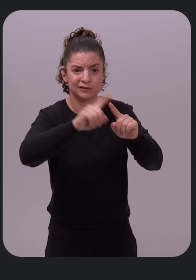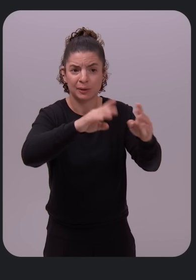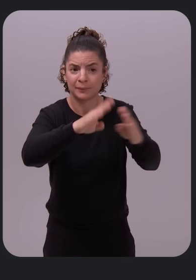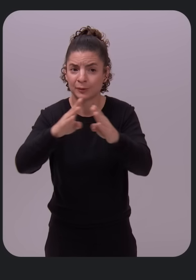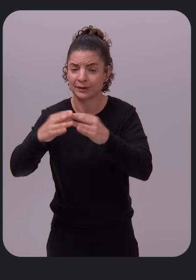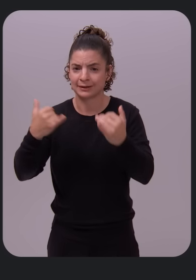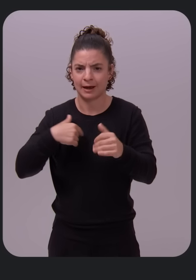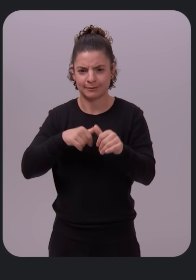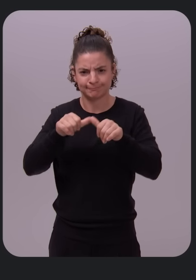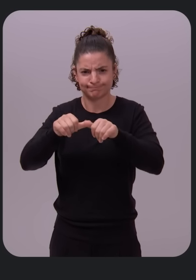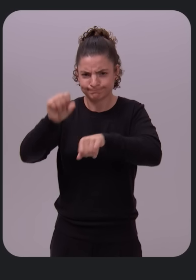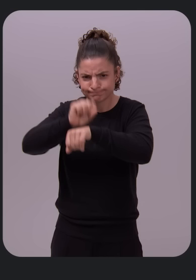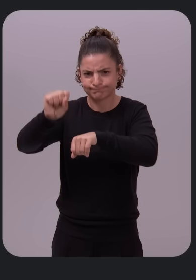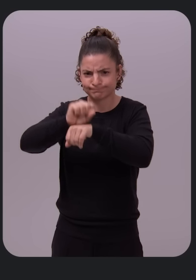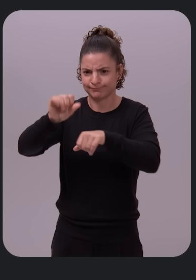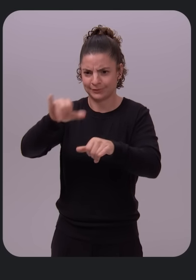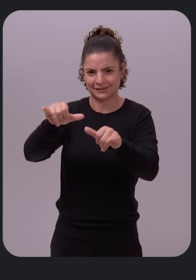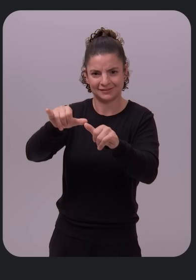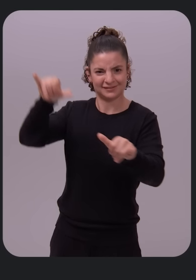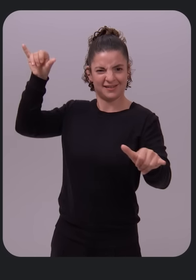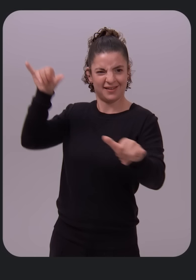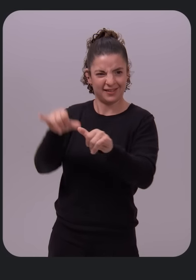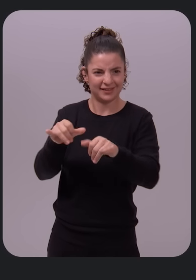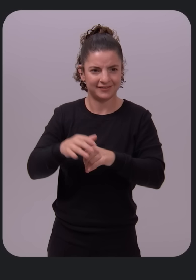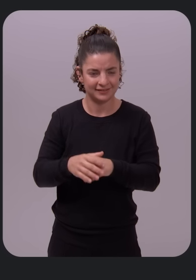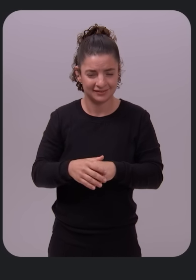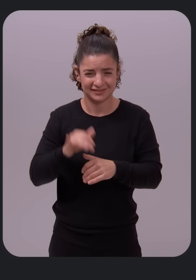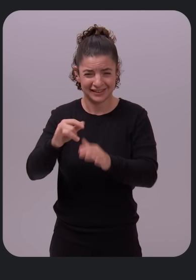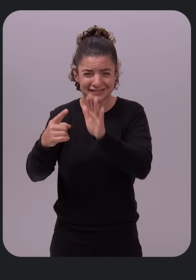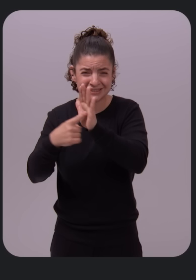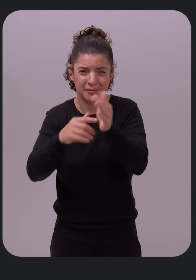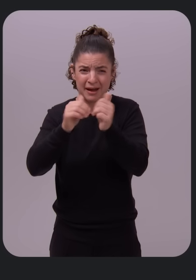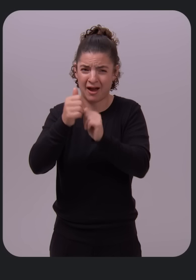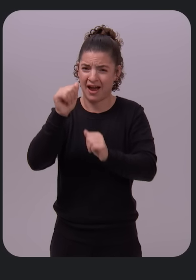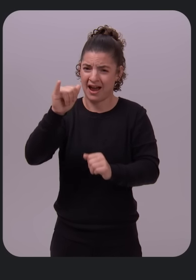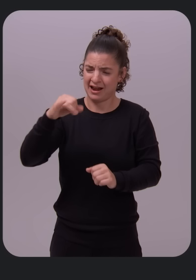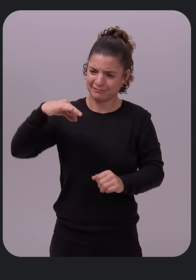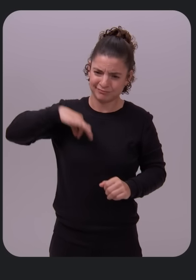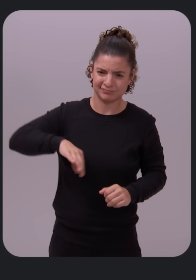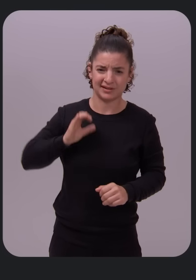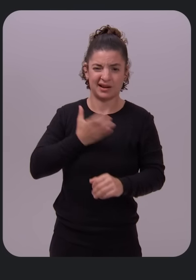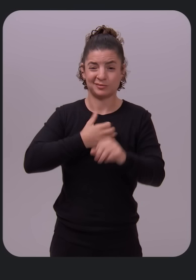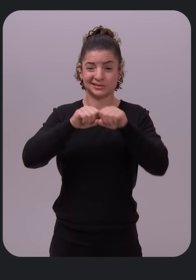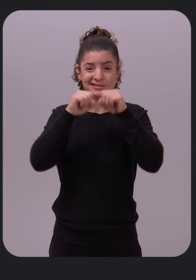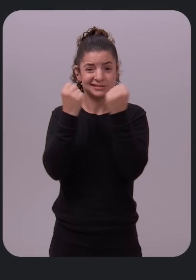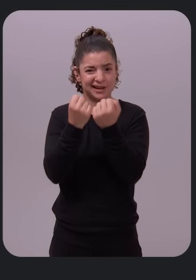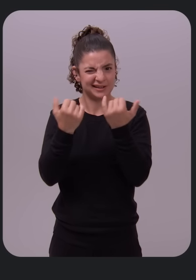working to scale up. These are examples of ways AI is helping society right now.